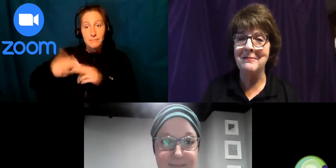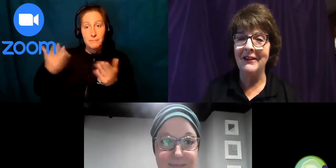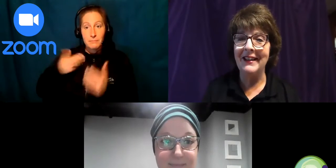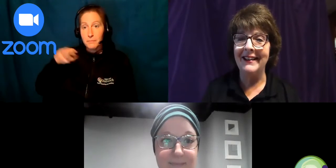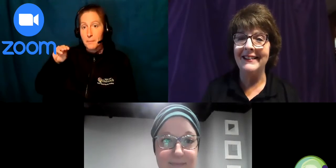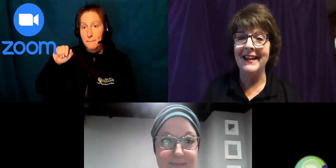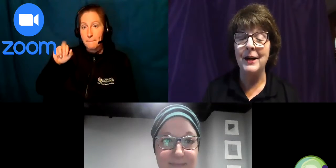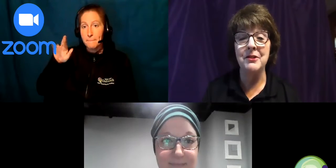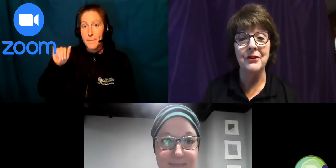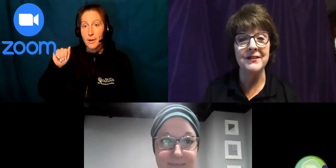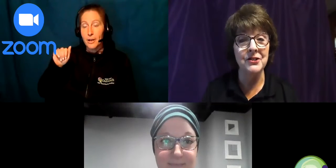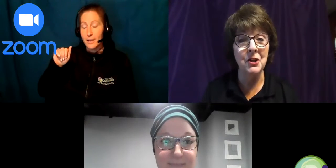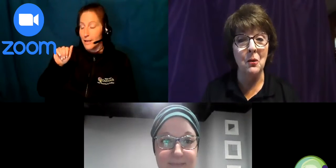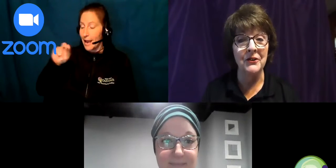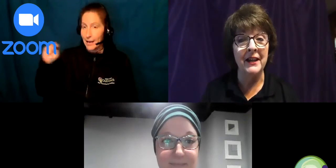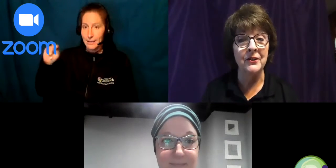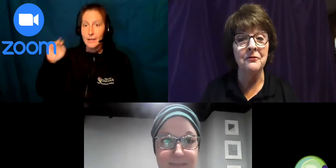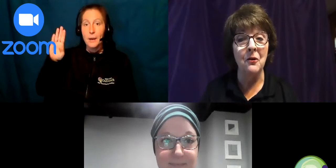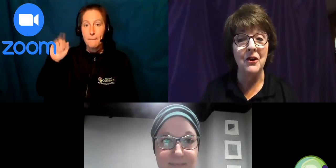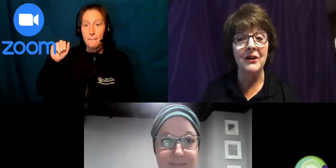I'm the transition coordinator for the Wisconsin Educational